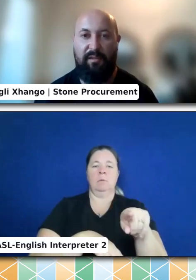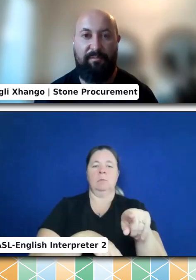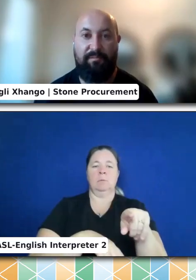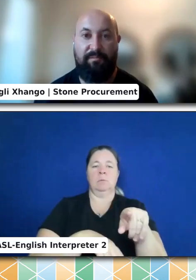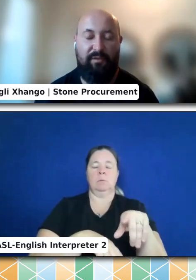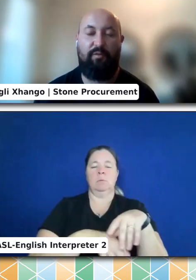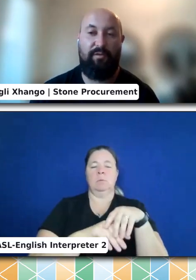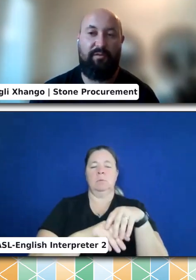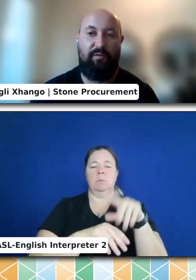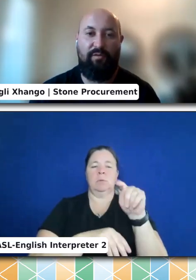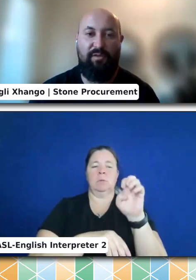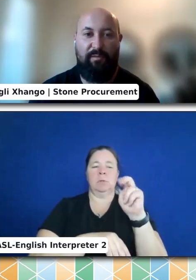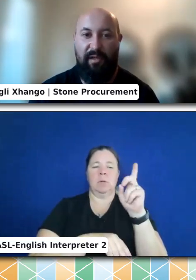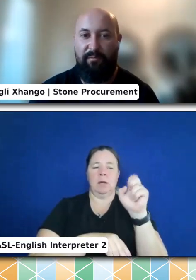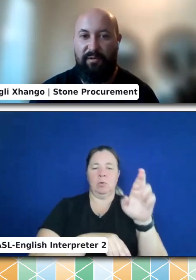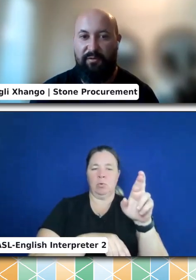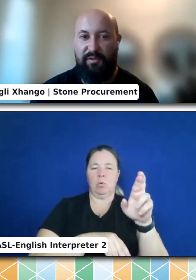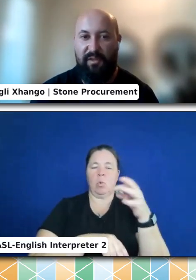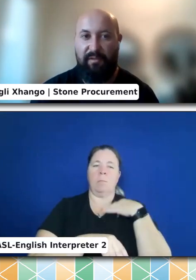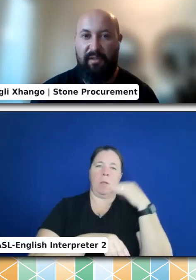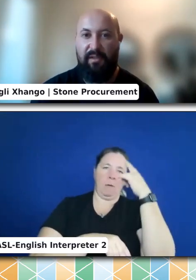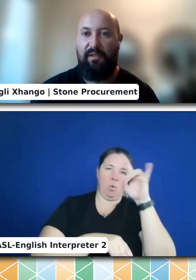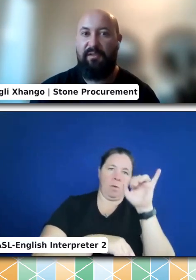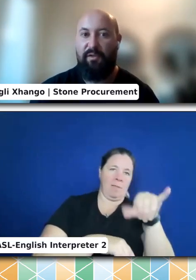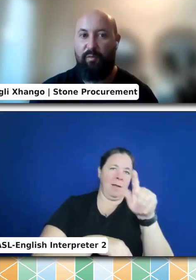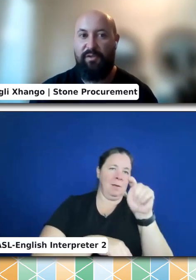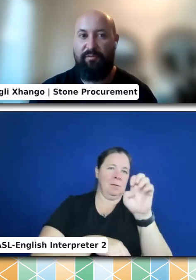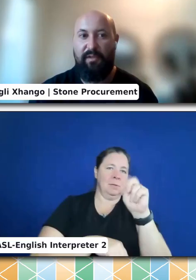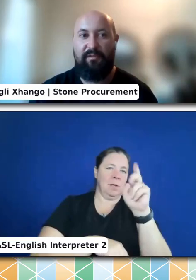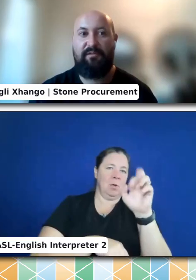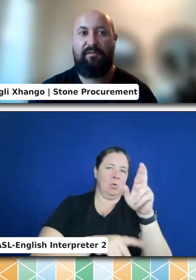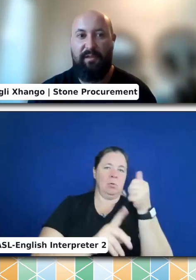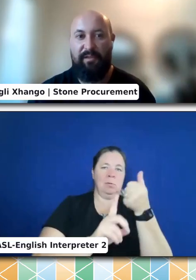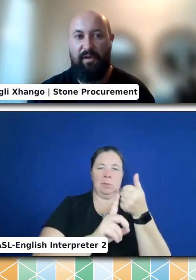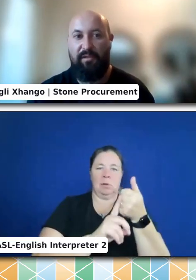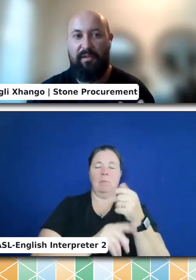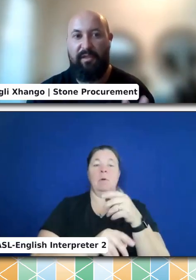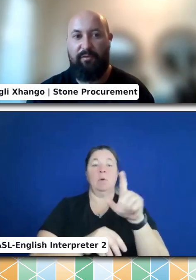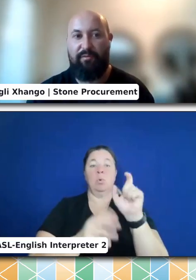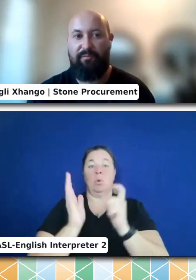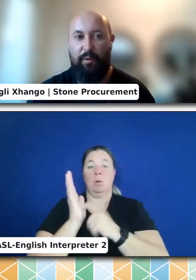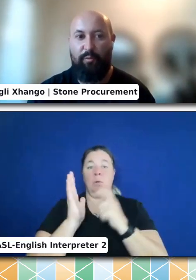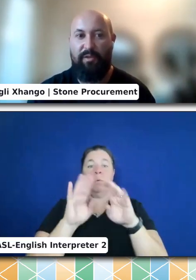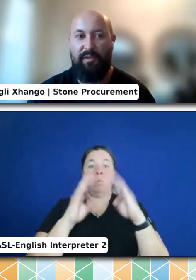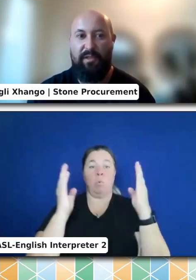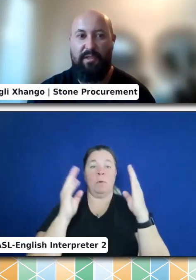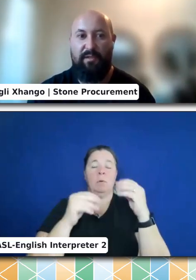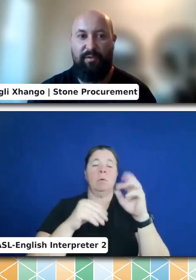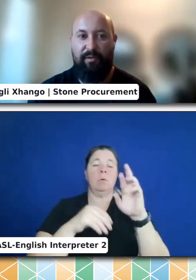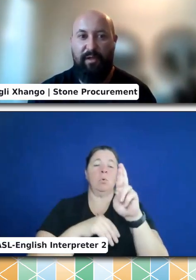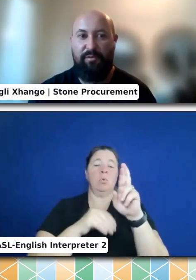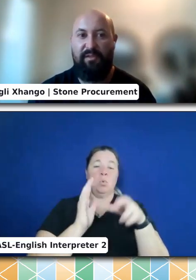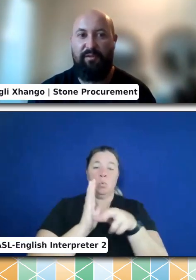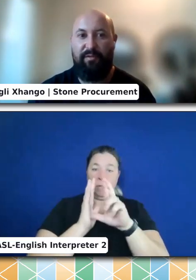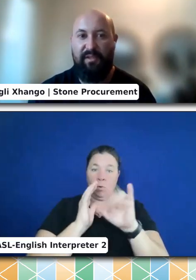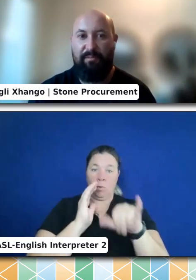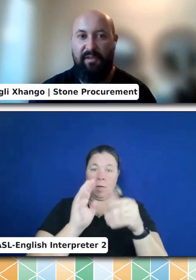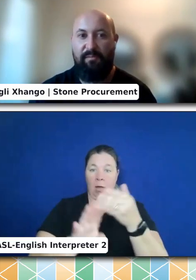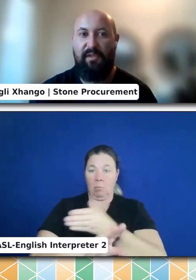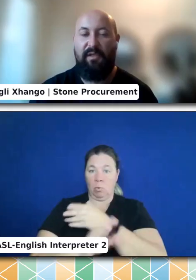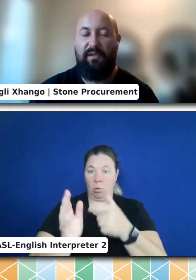Tender, or to start applying for the tender itself. So, once you've clicked on, and you've reviewed the prerequisite, and you've accepted them.